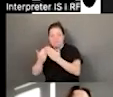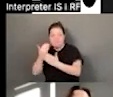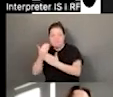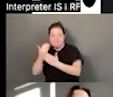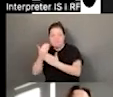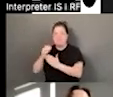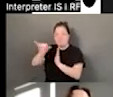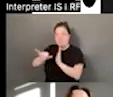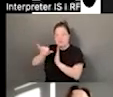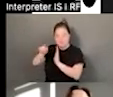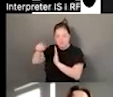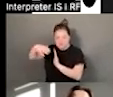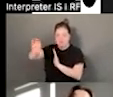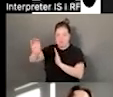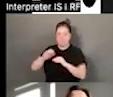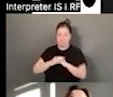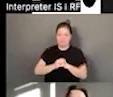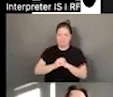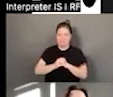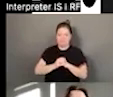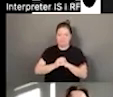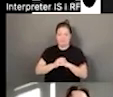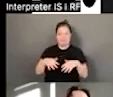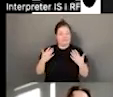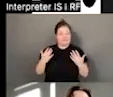So the speakers of today are Alejandro Moledo,